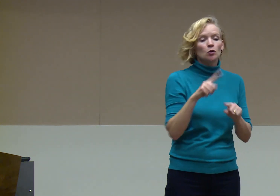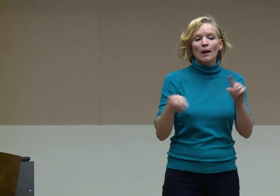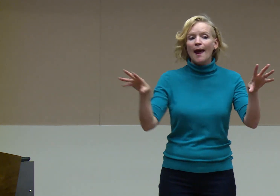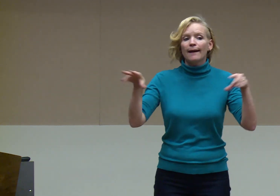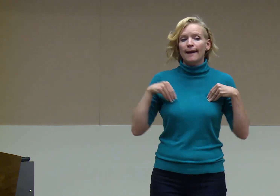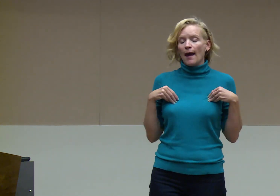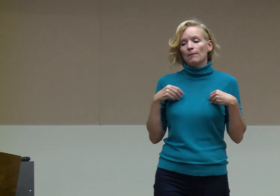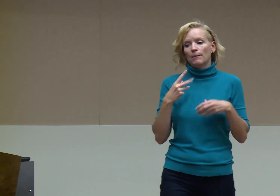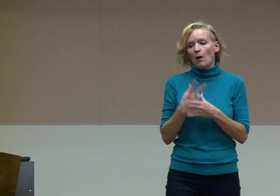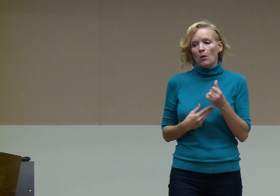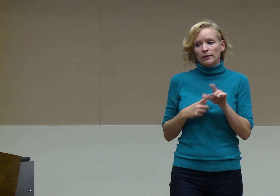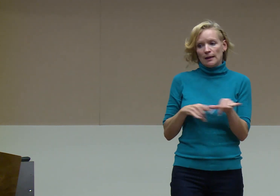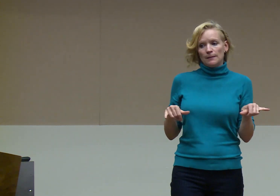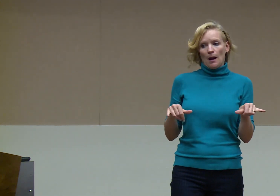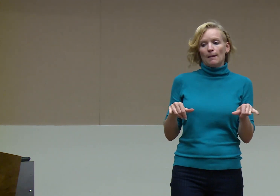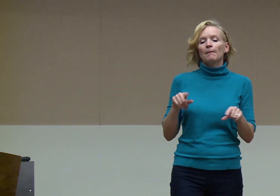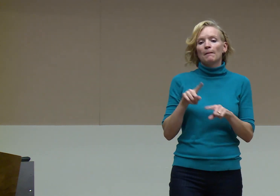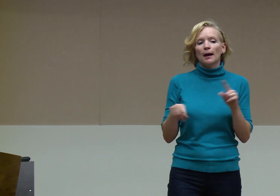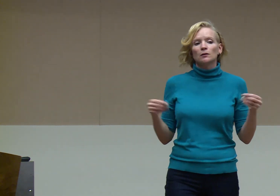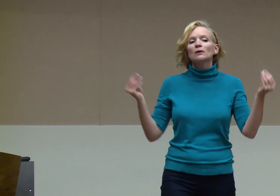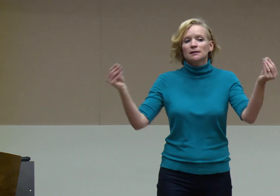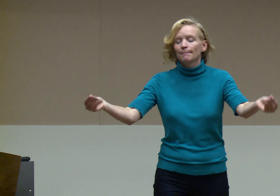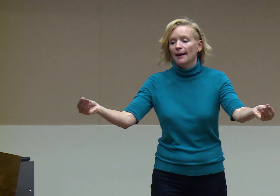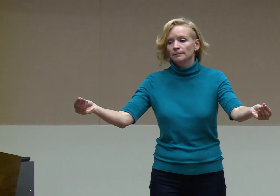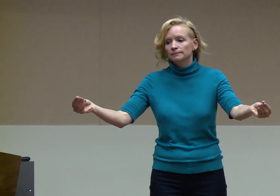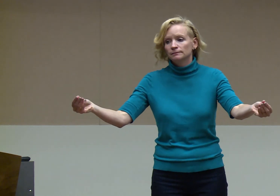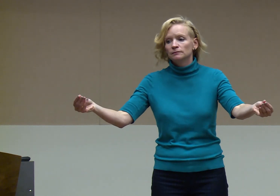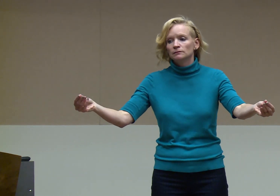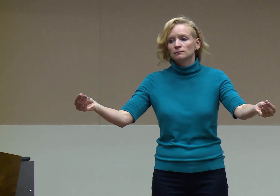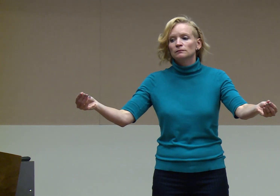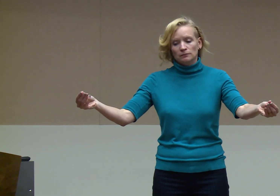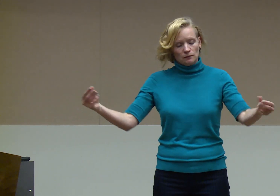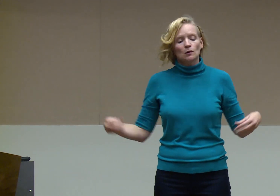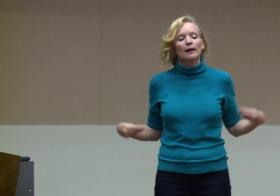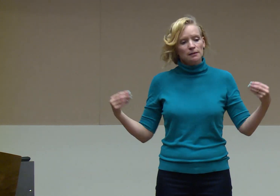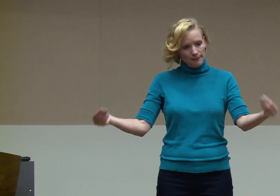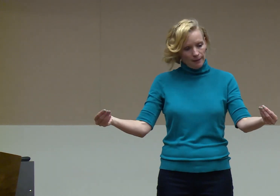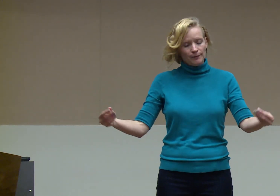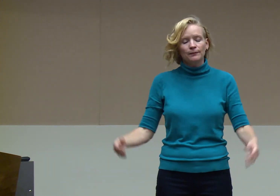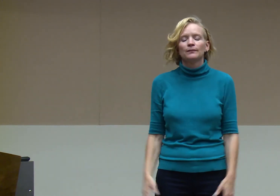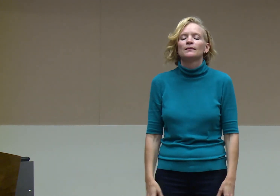You're not allowed to accept both funding at the same time-- funding from both institutes at the same time,